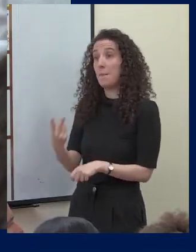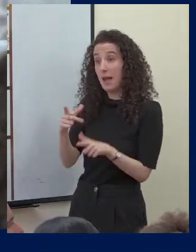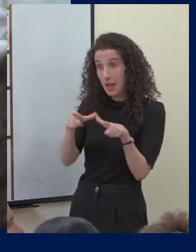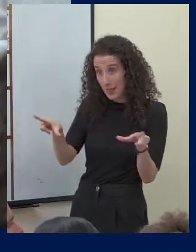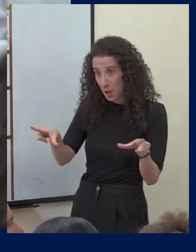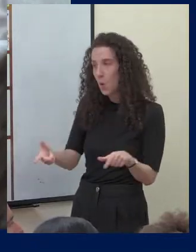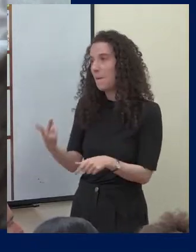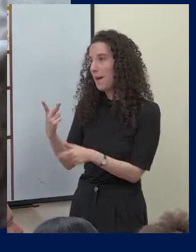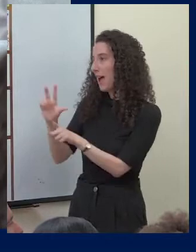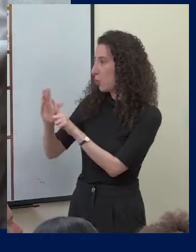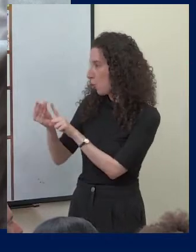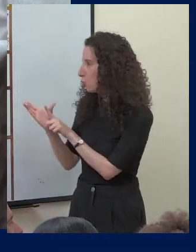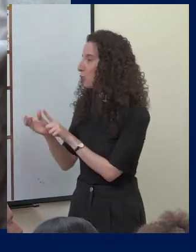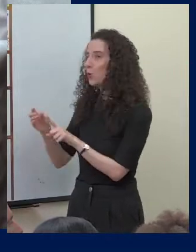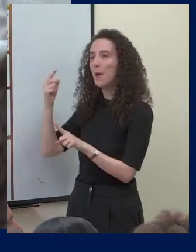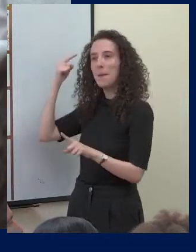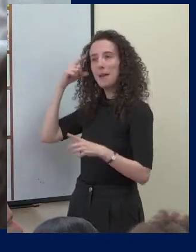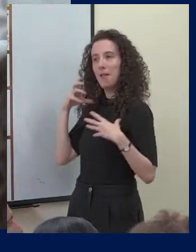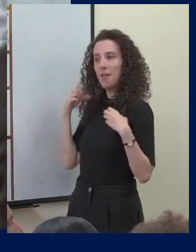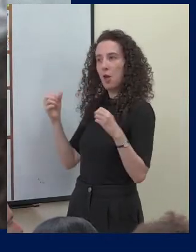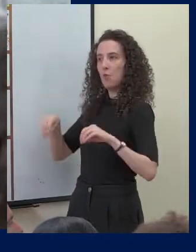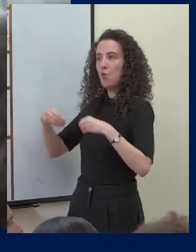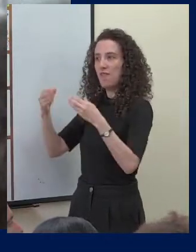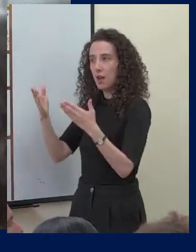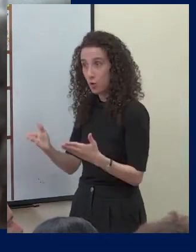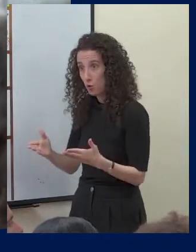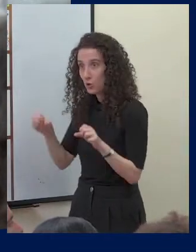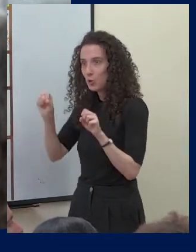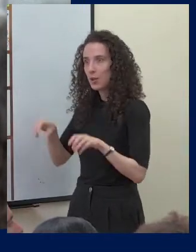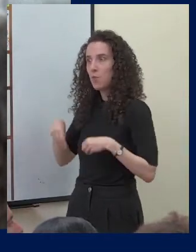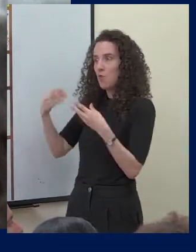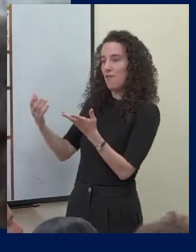to meet cultural, social and language needs to that he knew community -- the Latino community